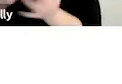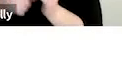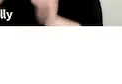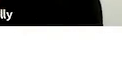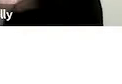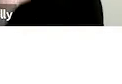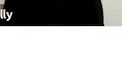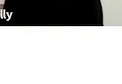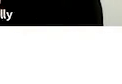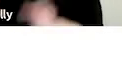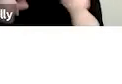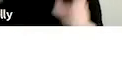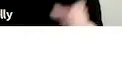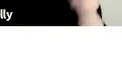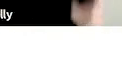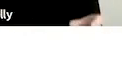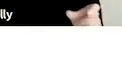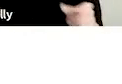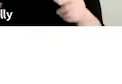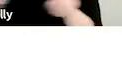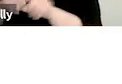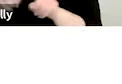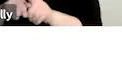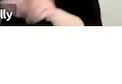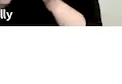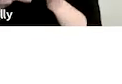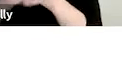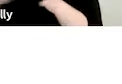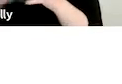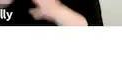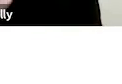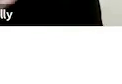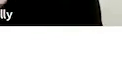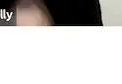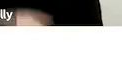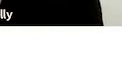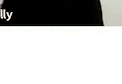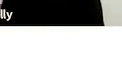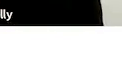on the same basis as everyone else. It can and should be applied to all educational experiences.